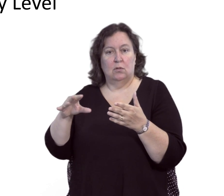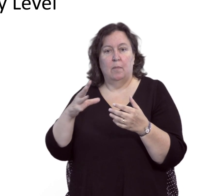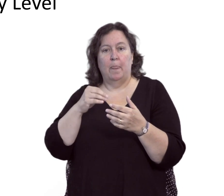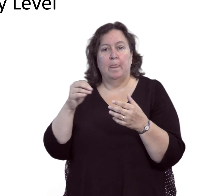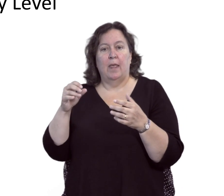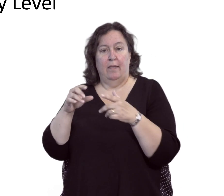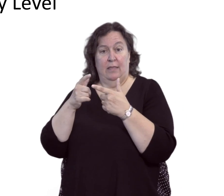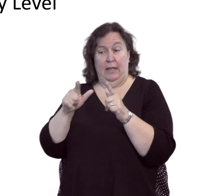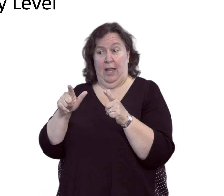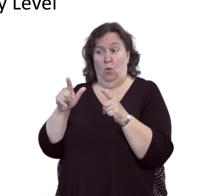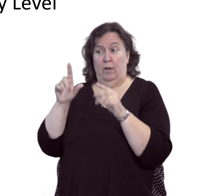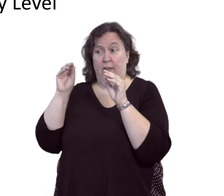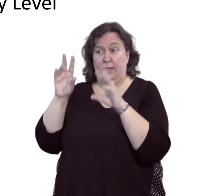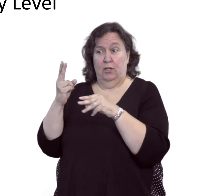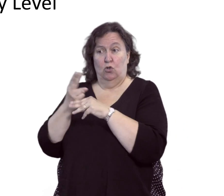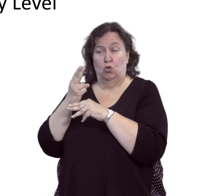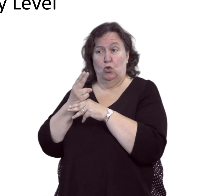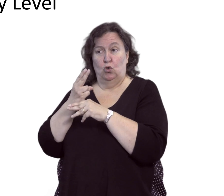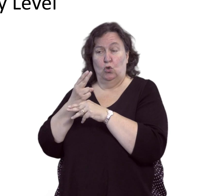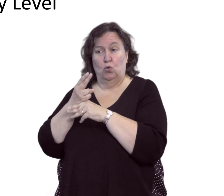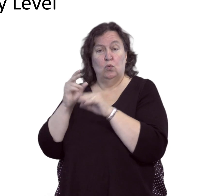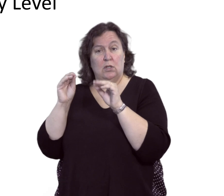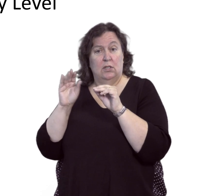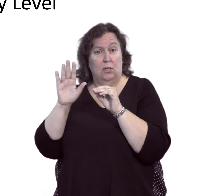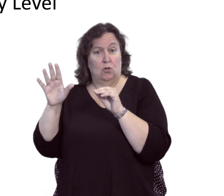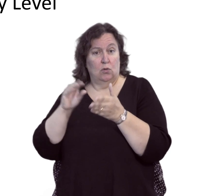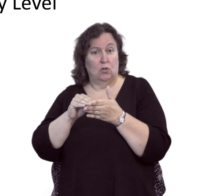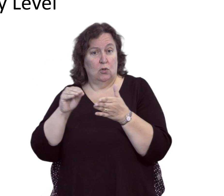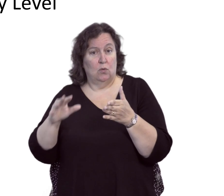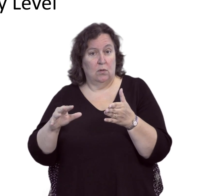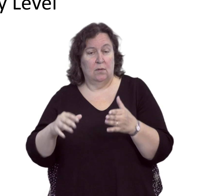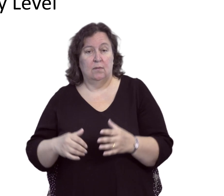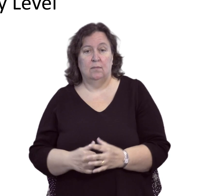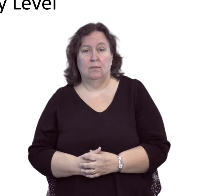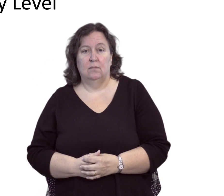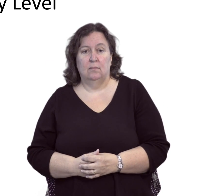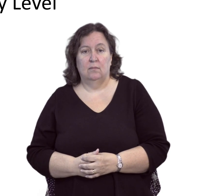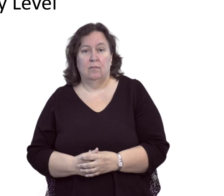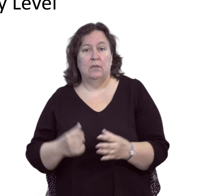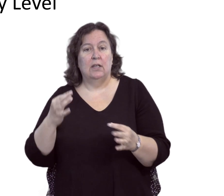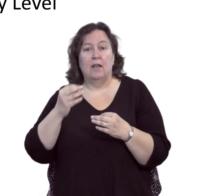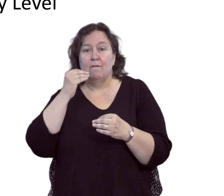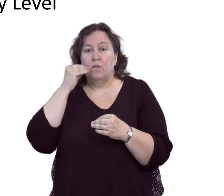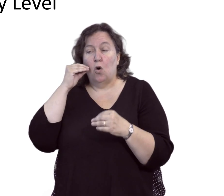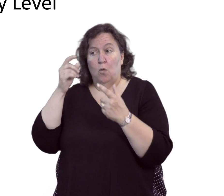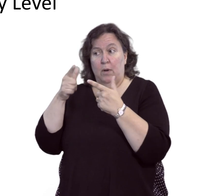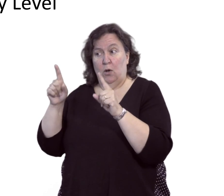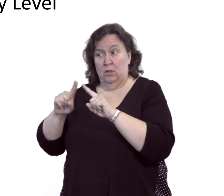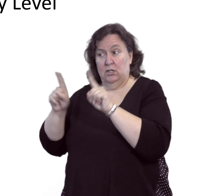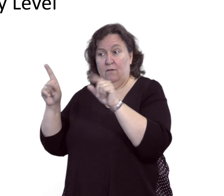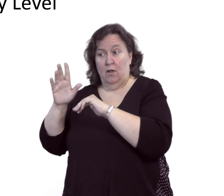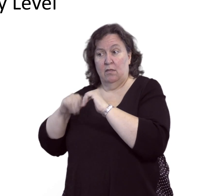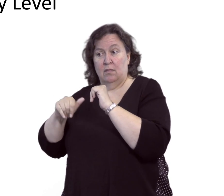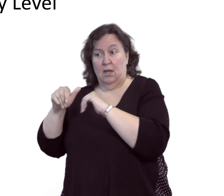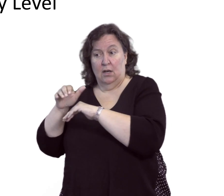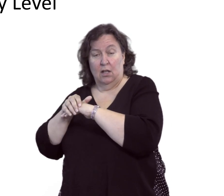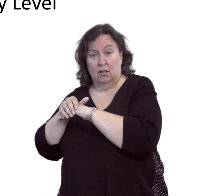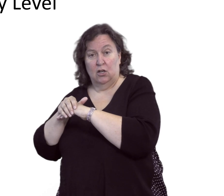and the language of that teachers use to teach your student. If the home language is different than English,